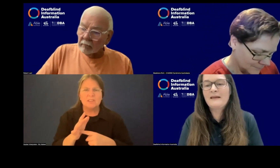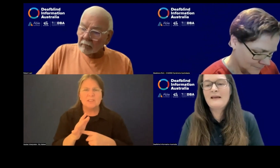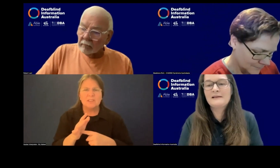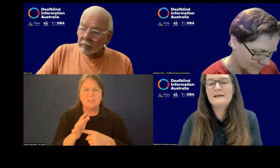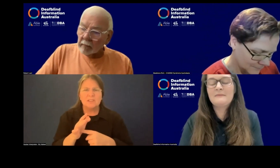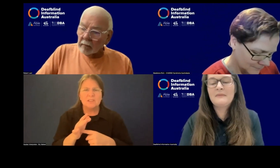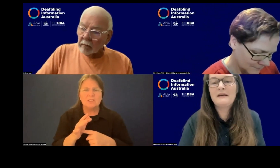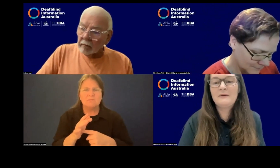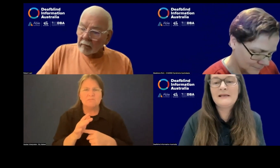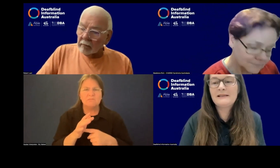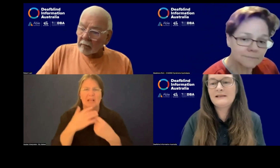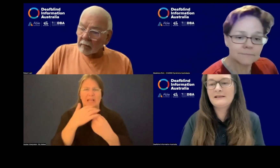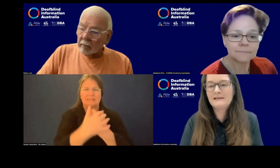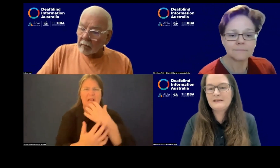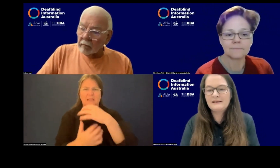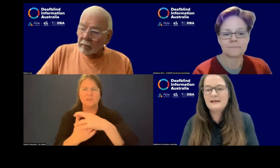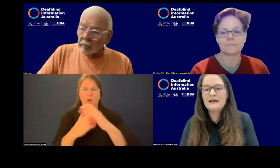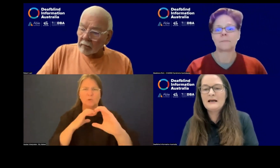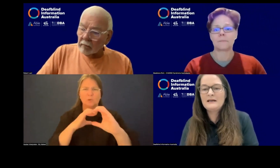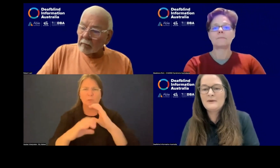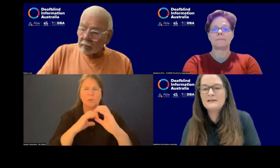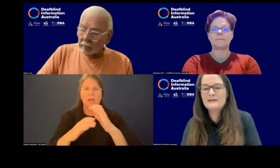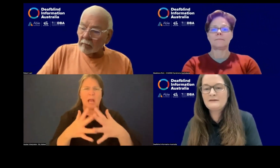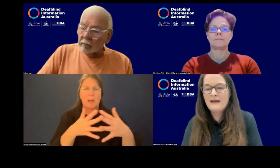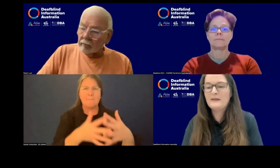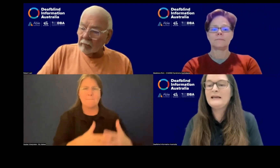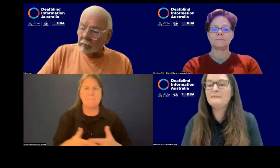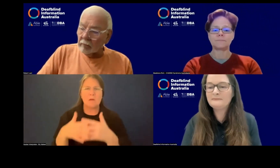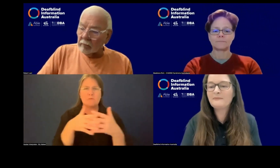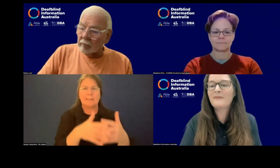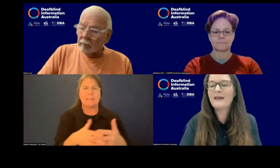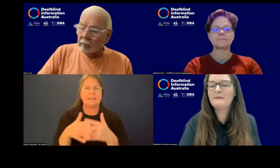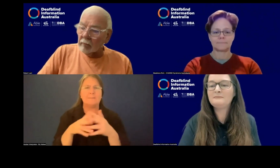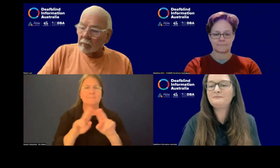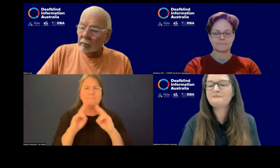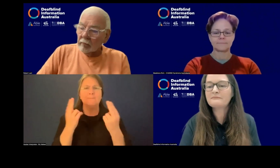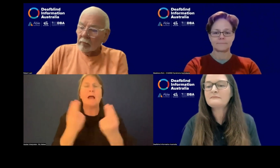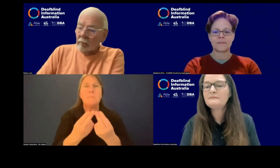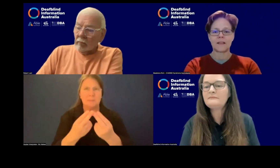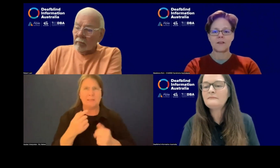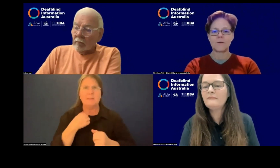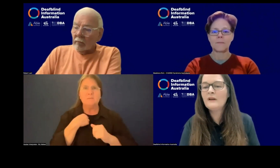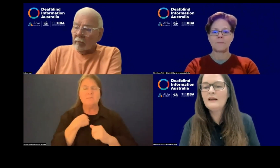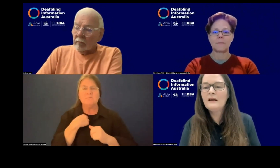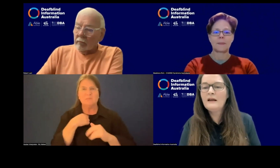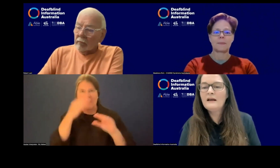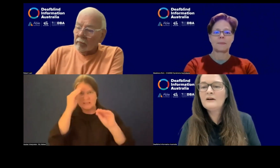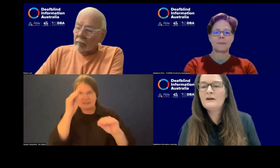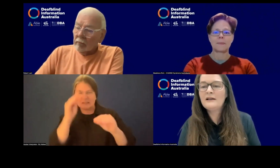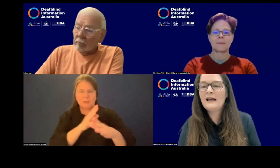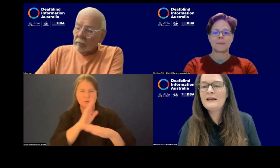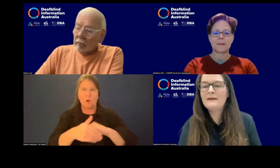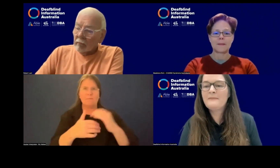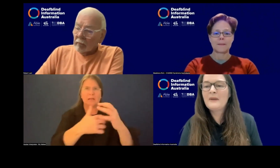I think that's a US family there. Okay.